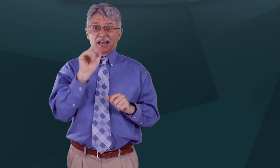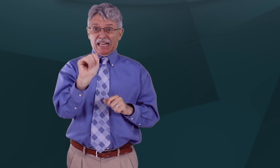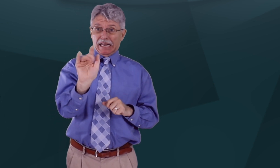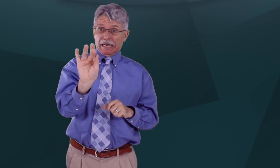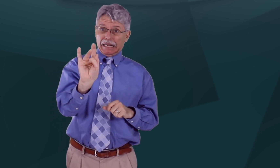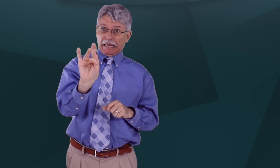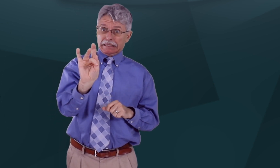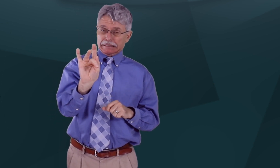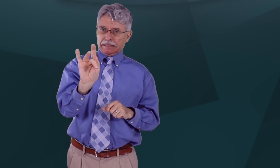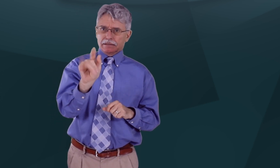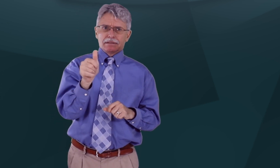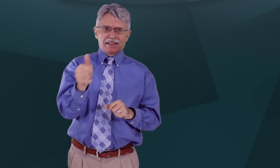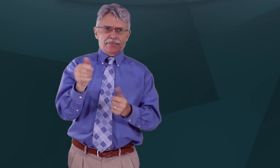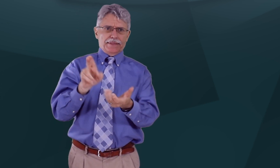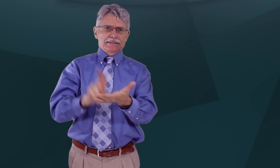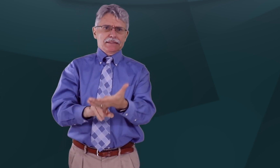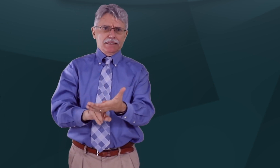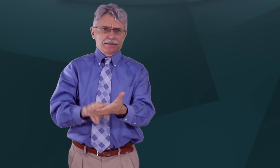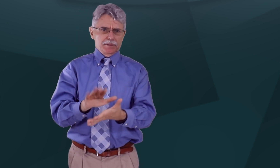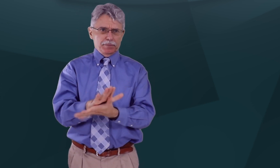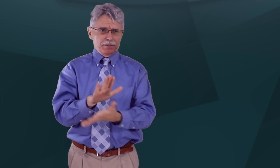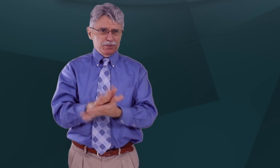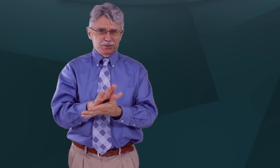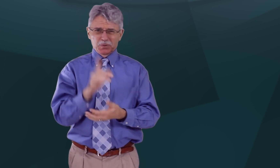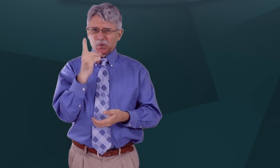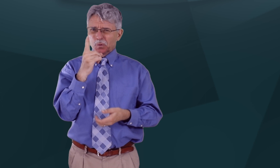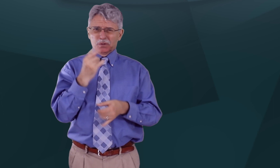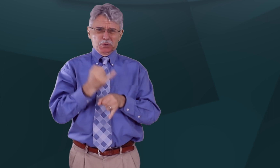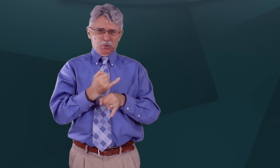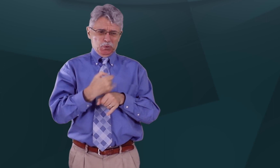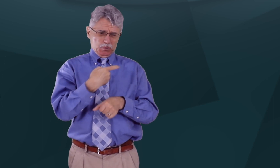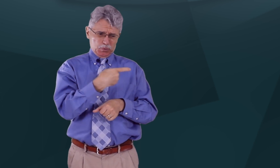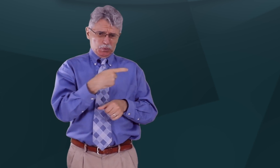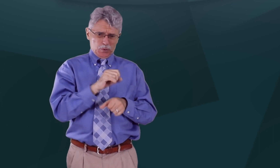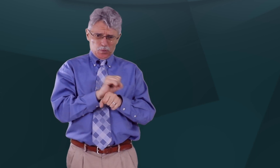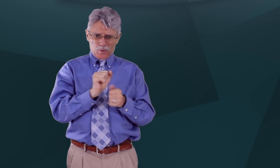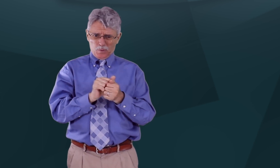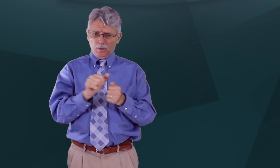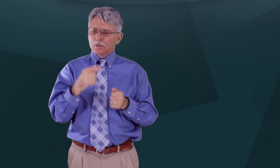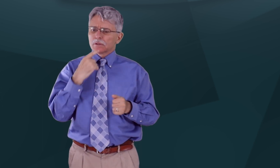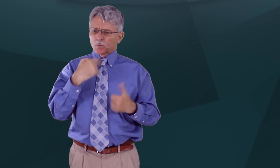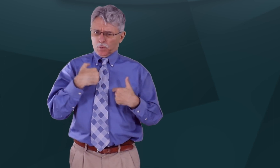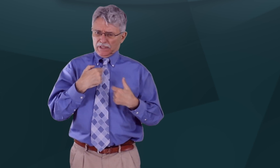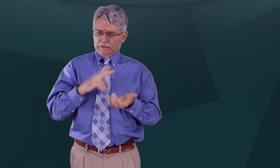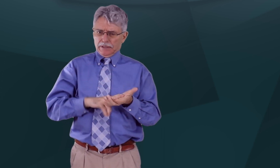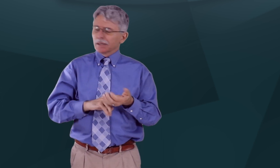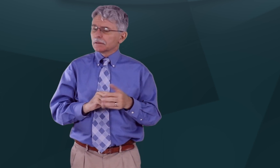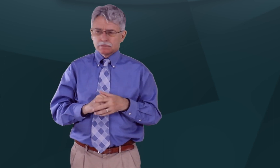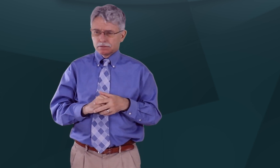You know? But -- and at eighteen, of course, they need to sign for themselves. At one school, they told us we had to sign. No, no, no.